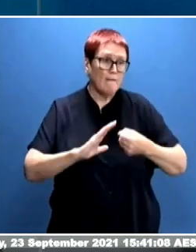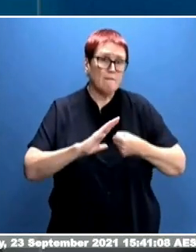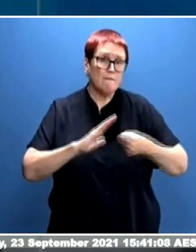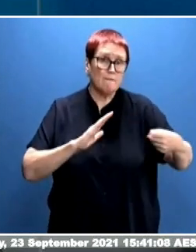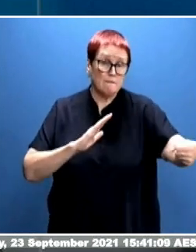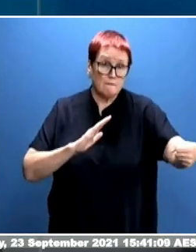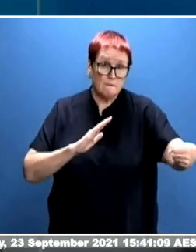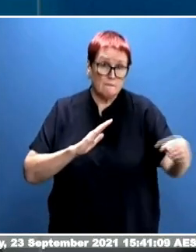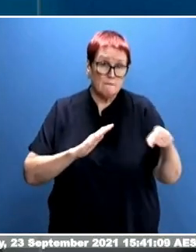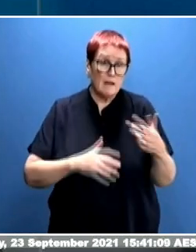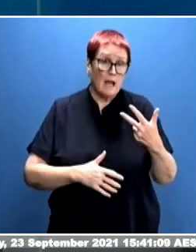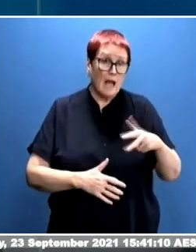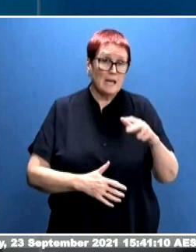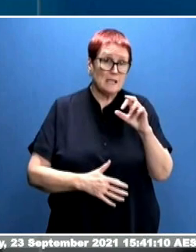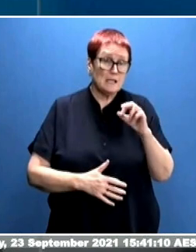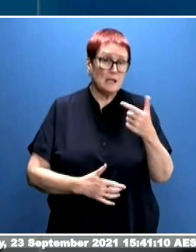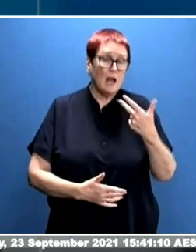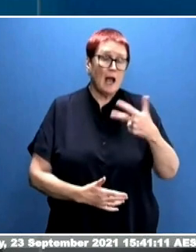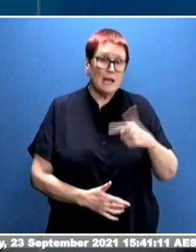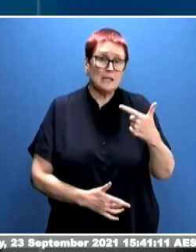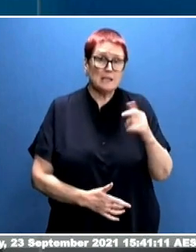87% are Aboriginal.